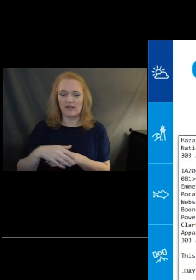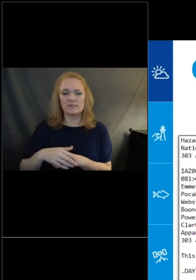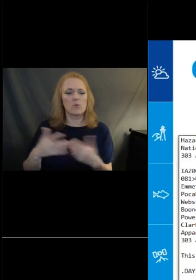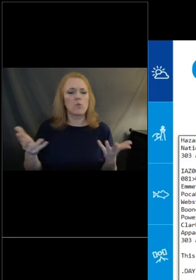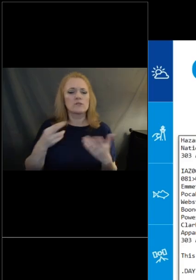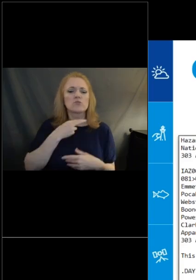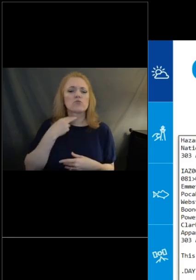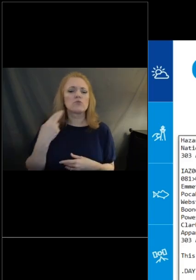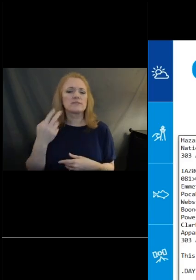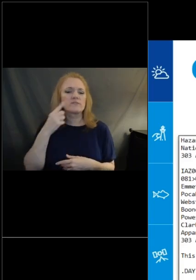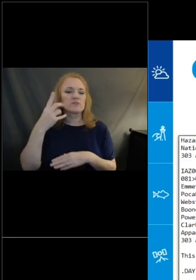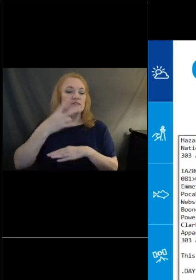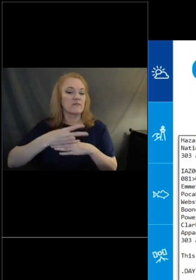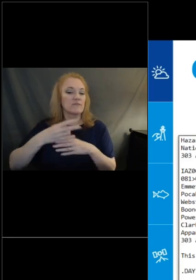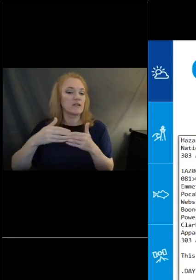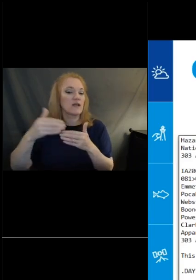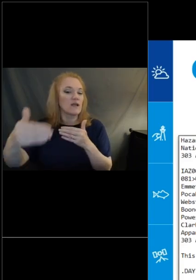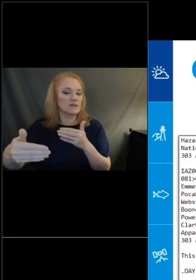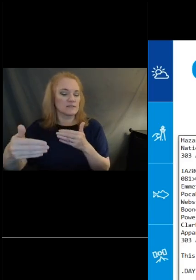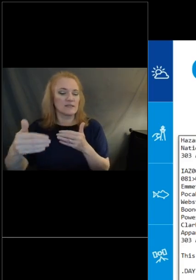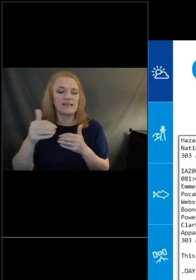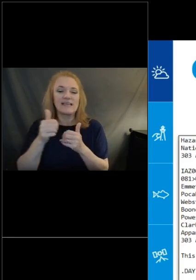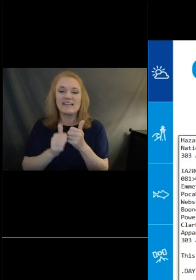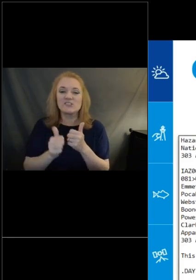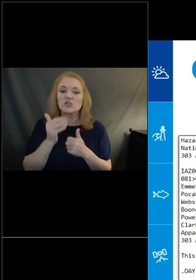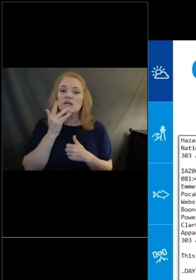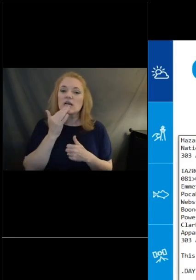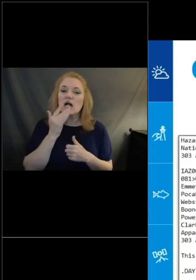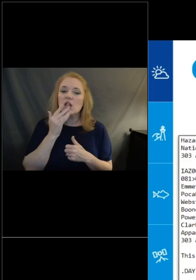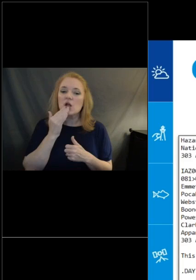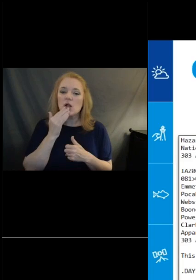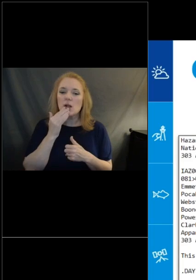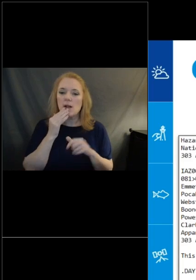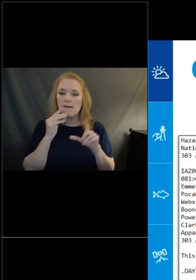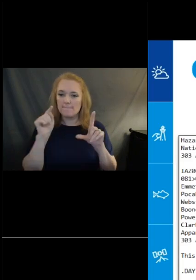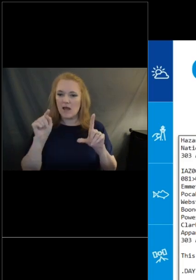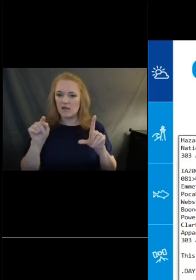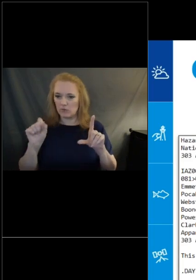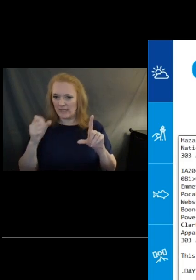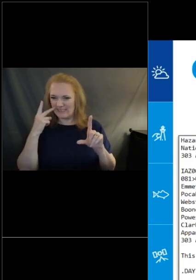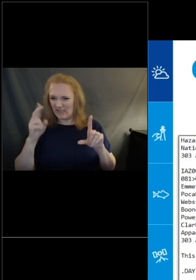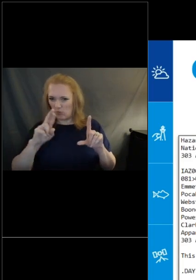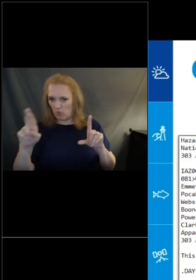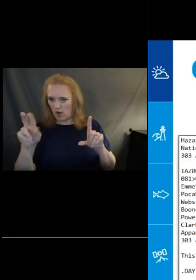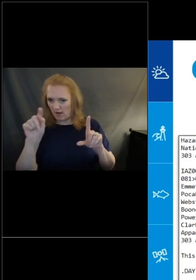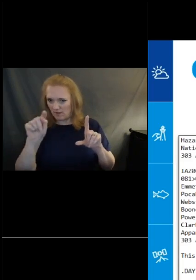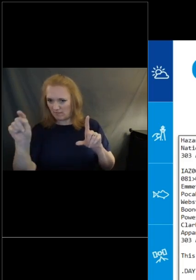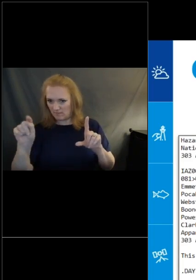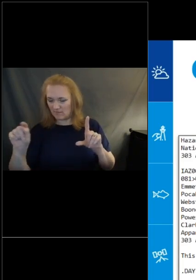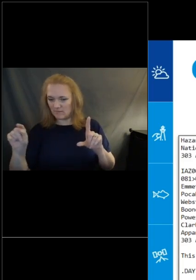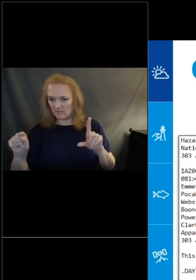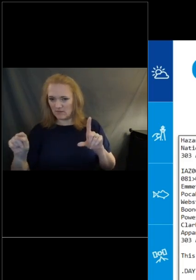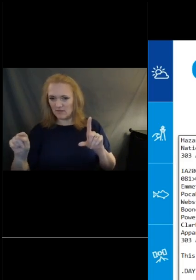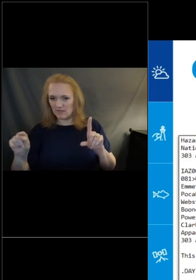seven days. Each colored little rectangle button on the right hand side corresponds